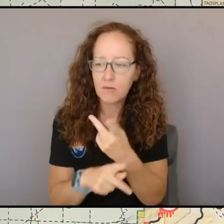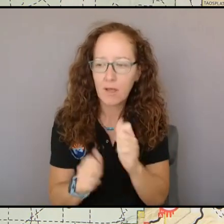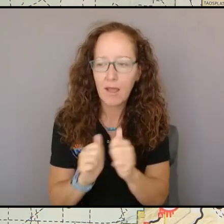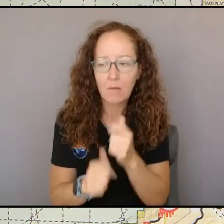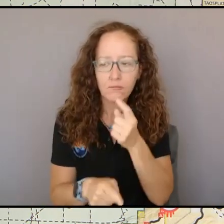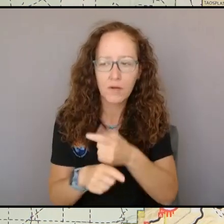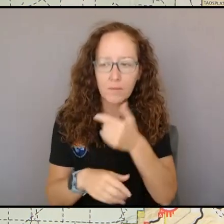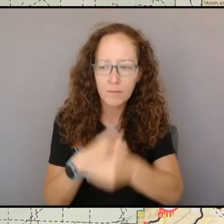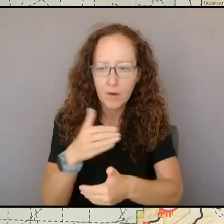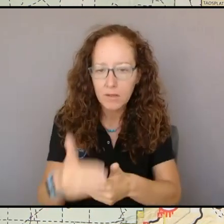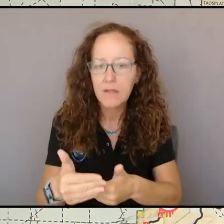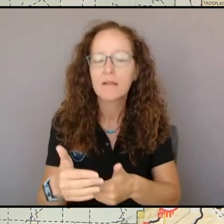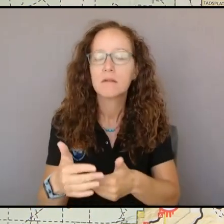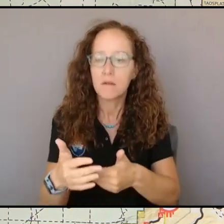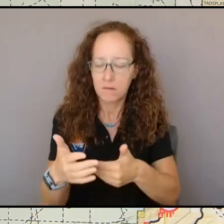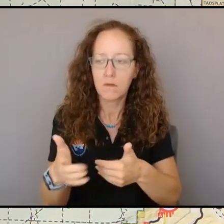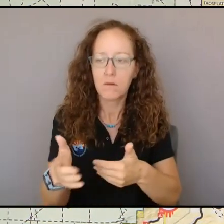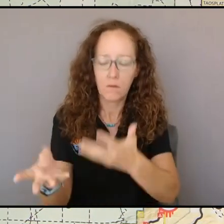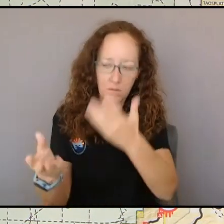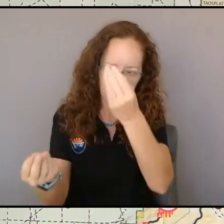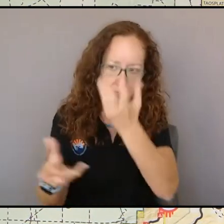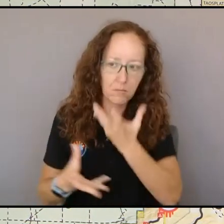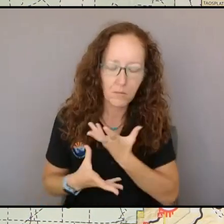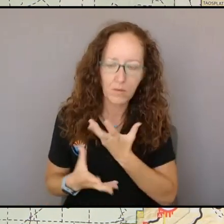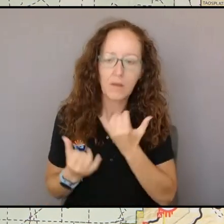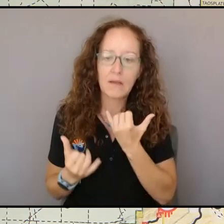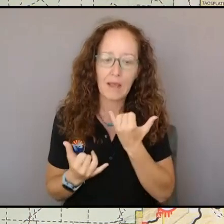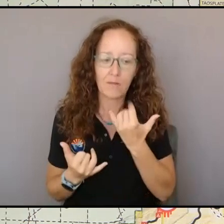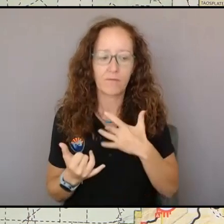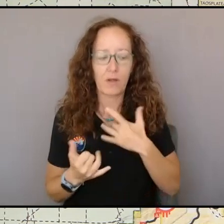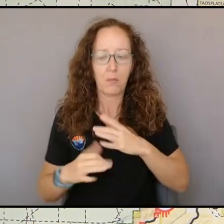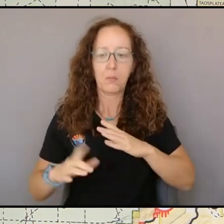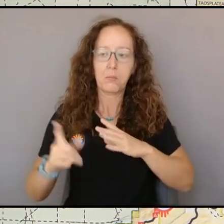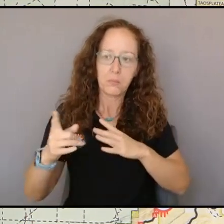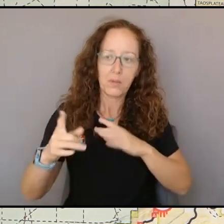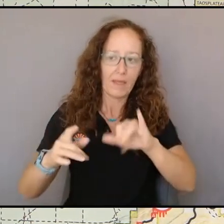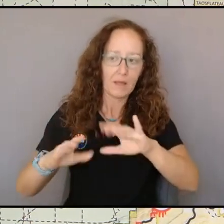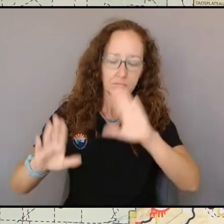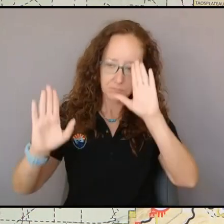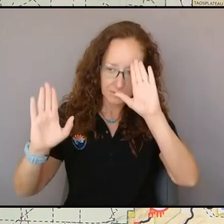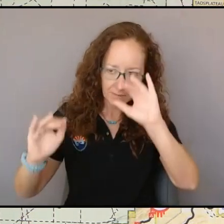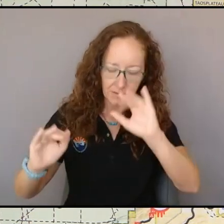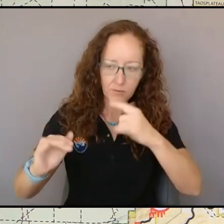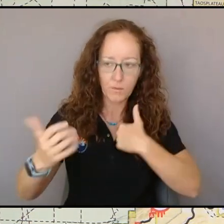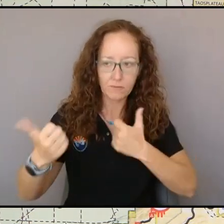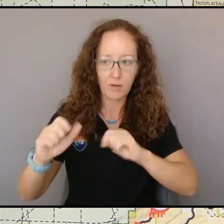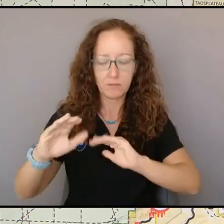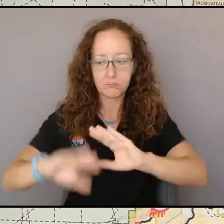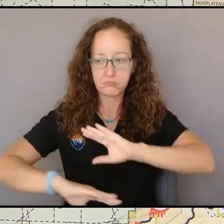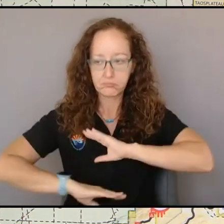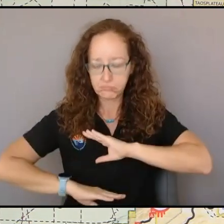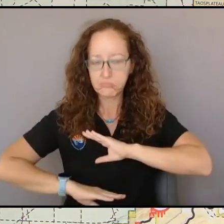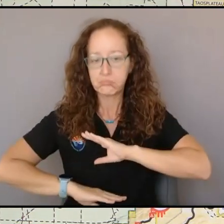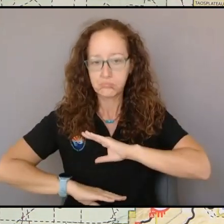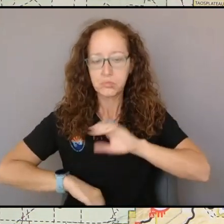to meet those expectations. Um over in the Chosa Pass--